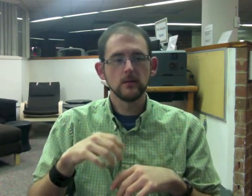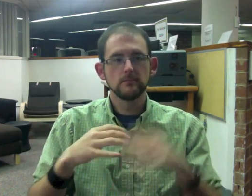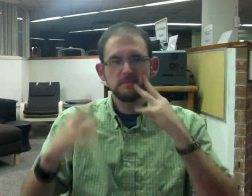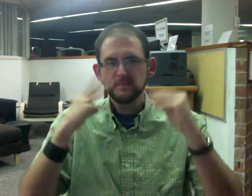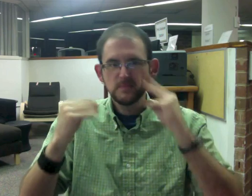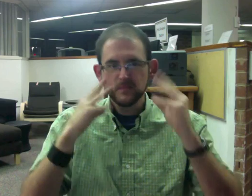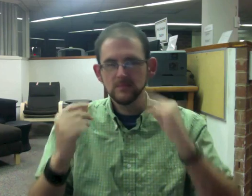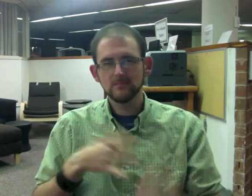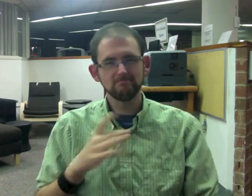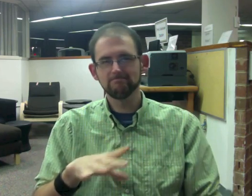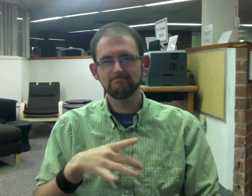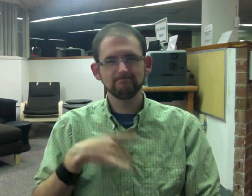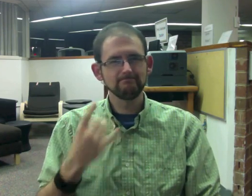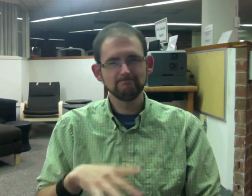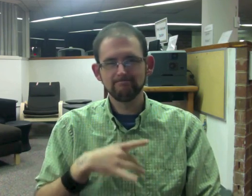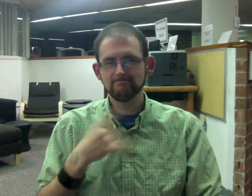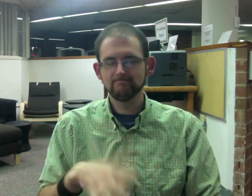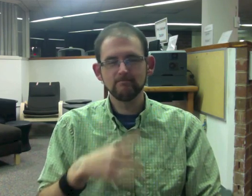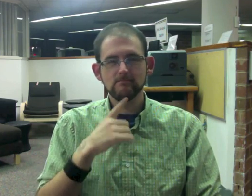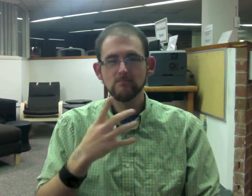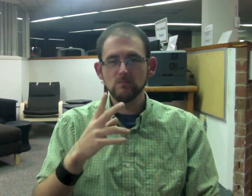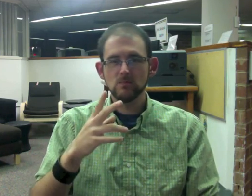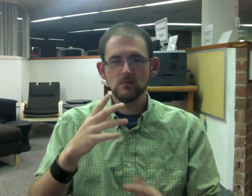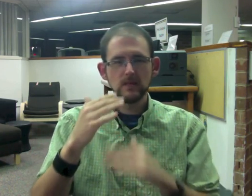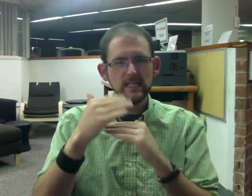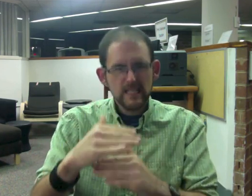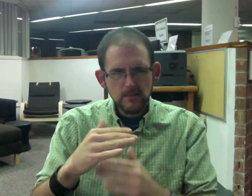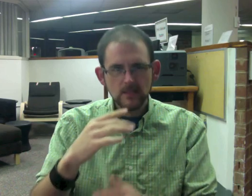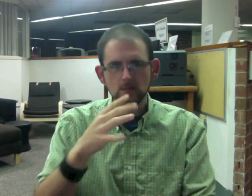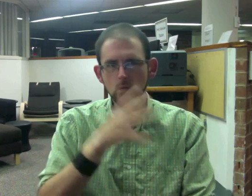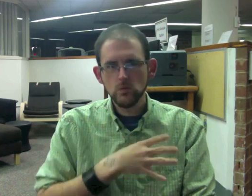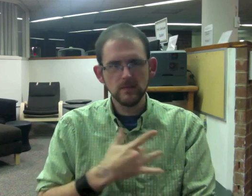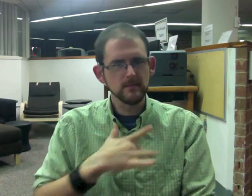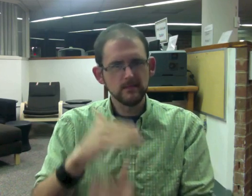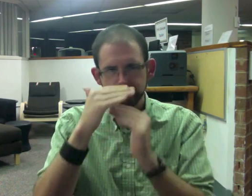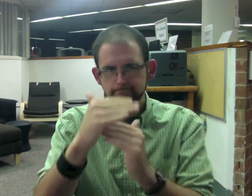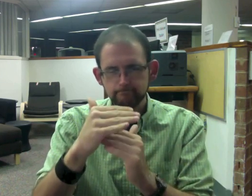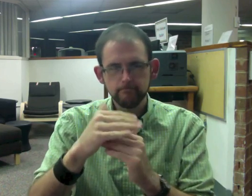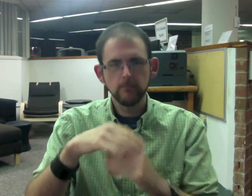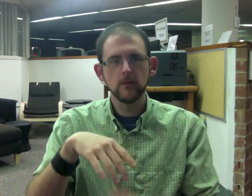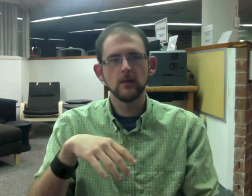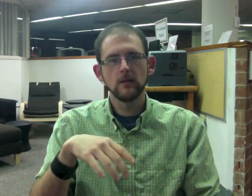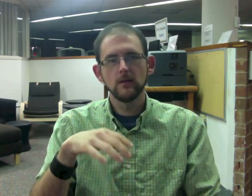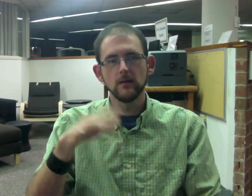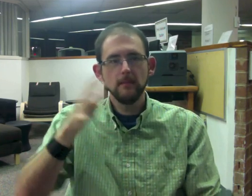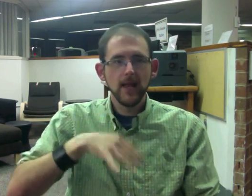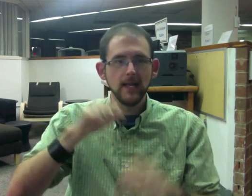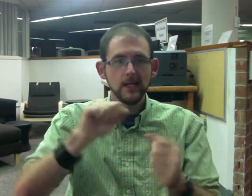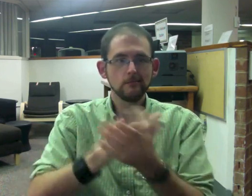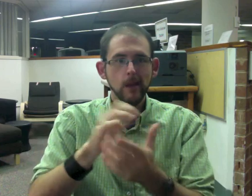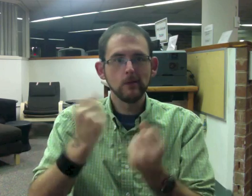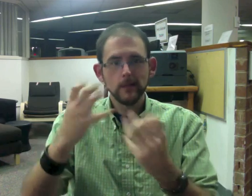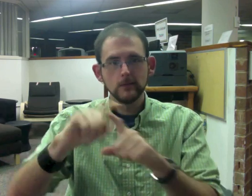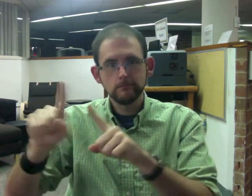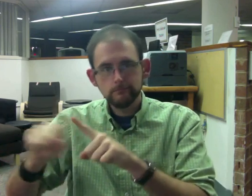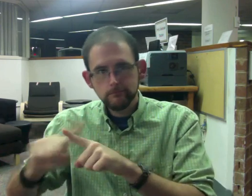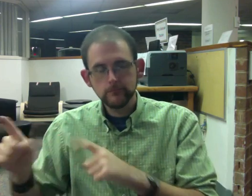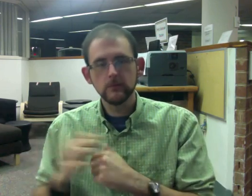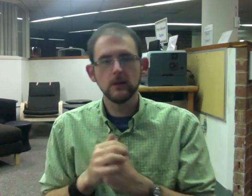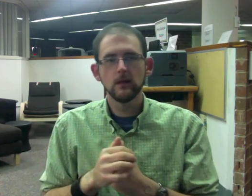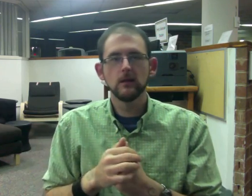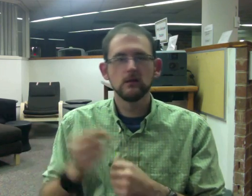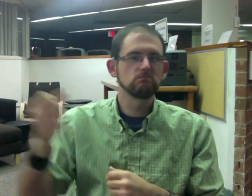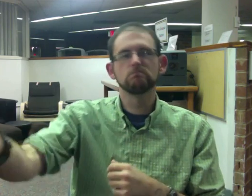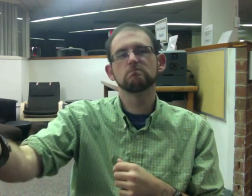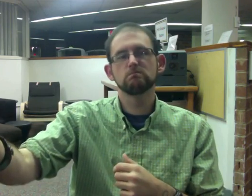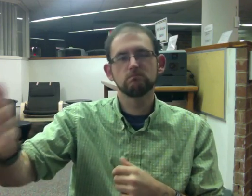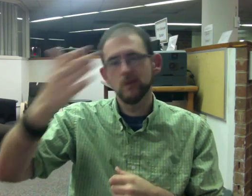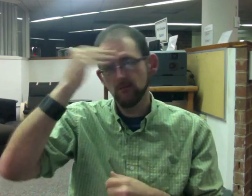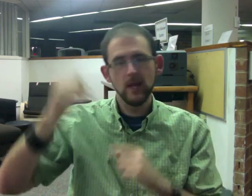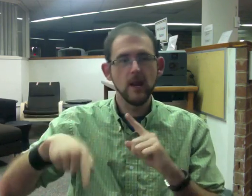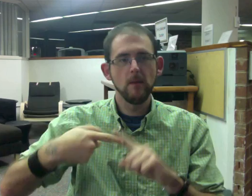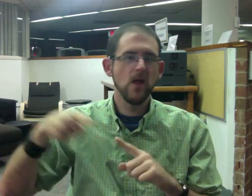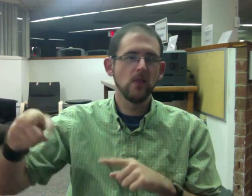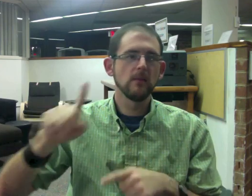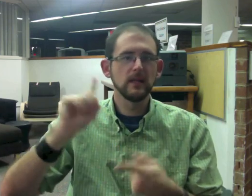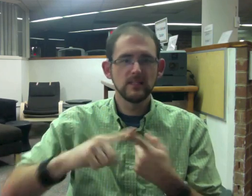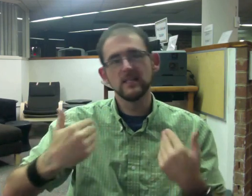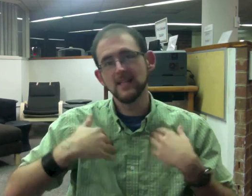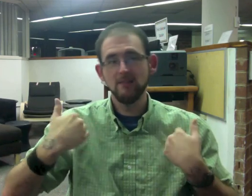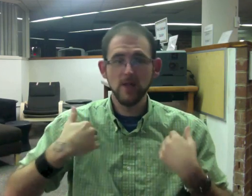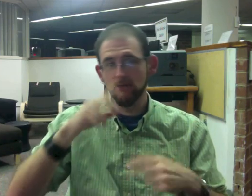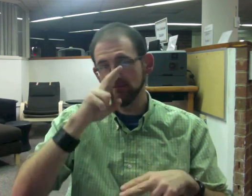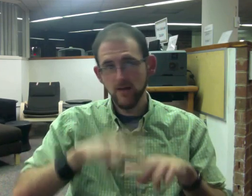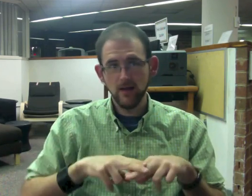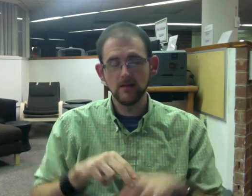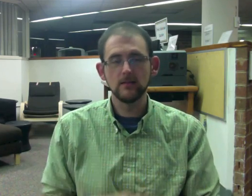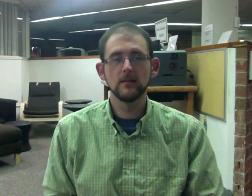She doesn't like most of what she sees. It's very oppressive for women; men can have multiple wives, lock them up, and forget about them until it's time to have fun.